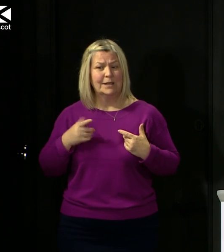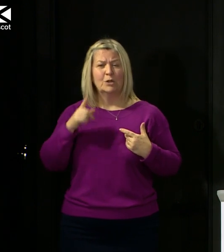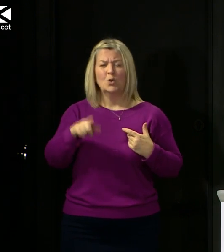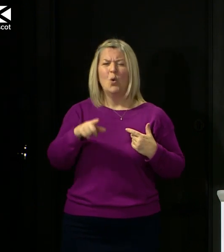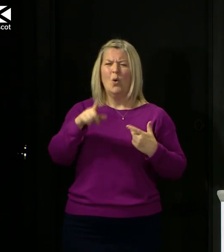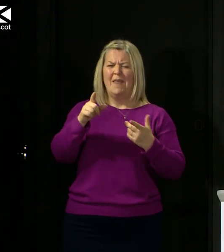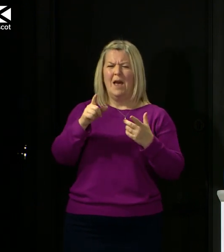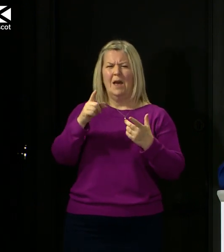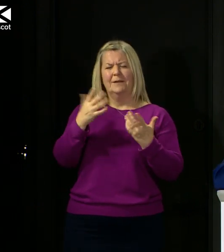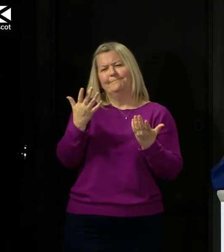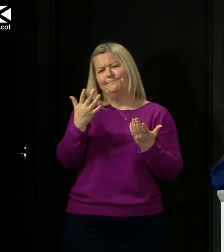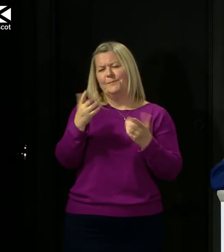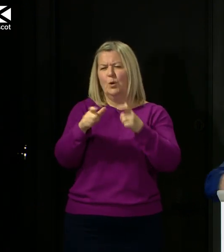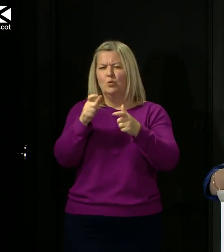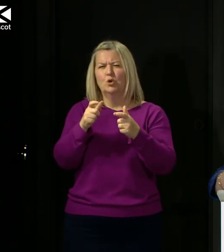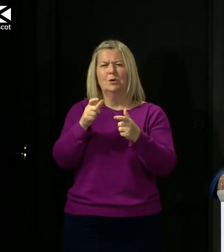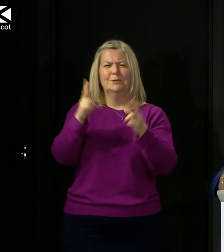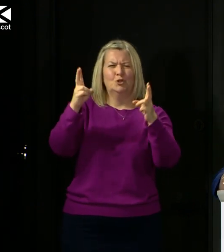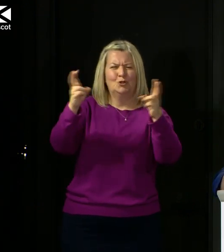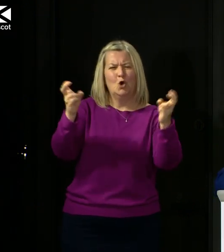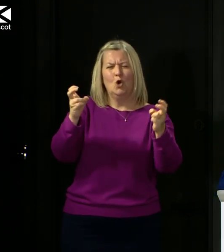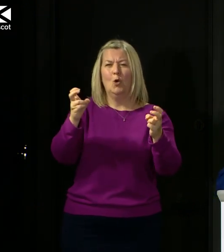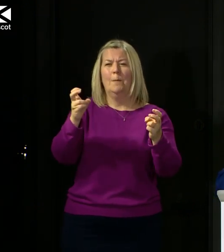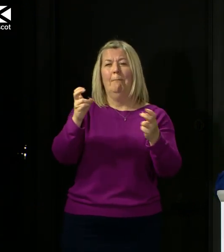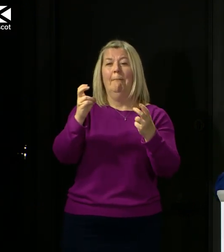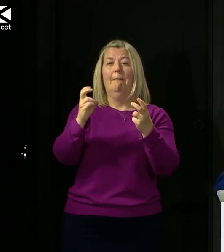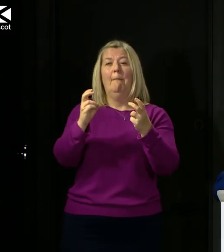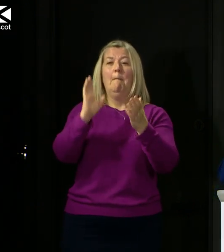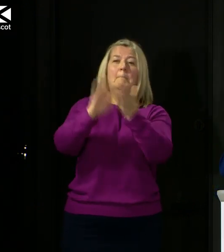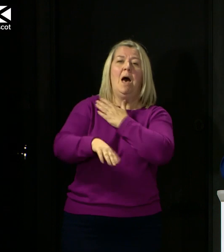you as we have been trying to do, flatten the curve, you don't necessarily get a single